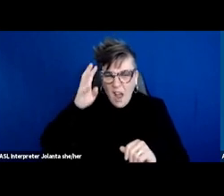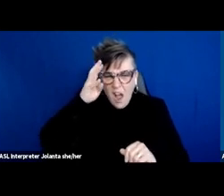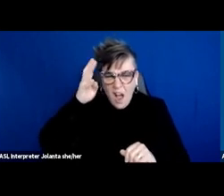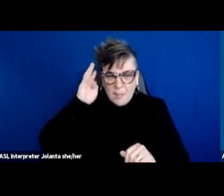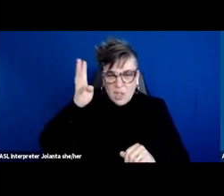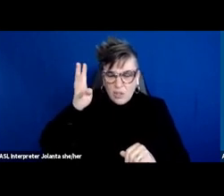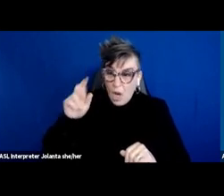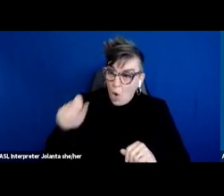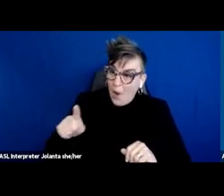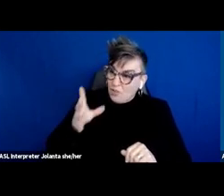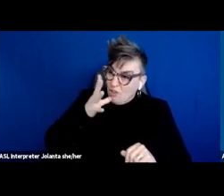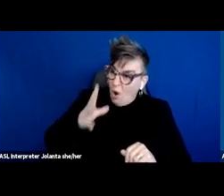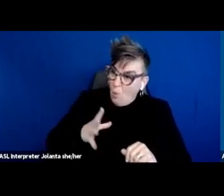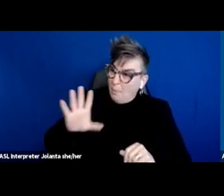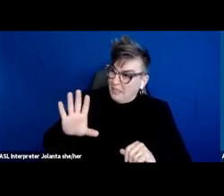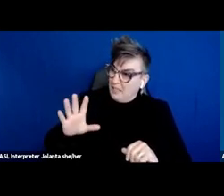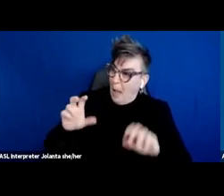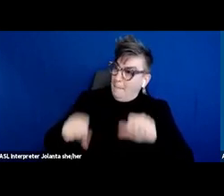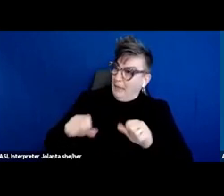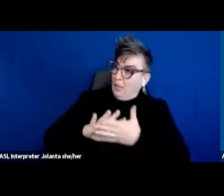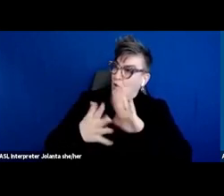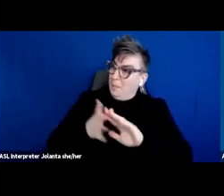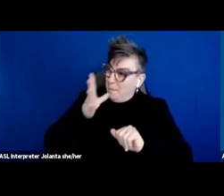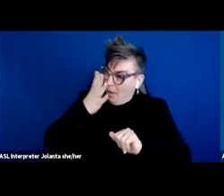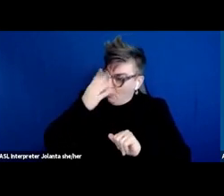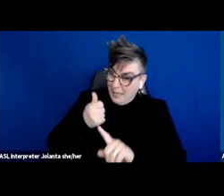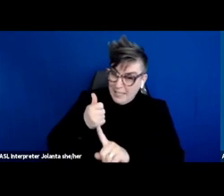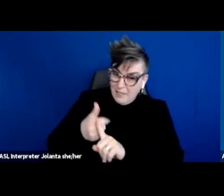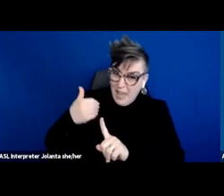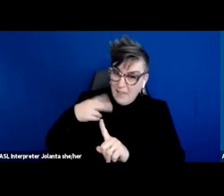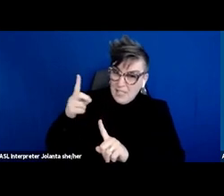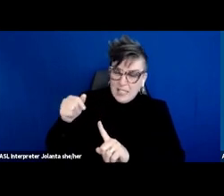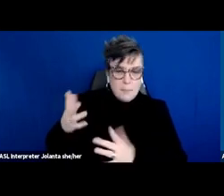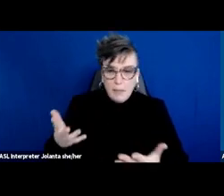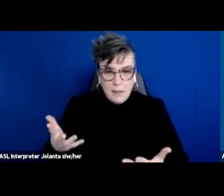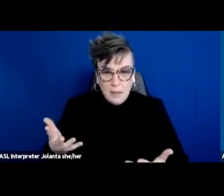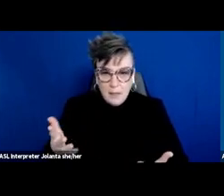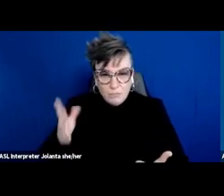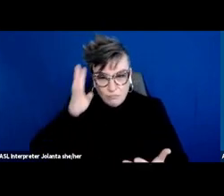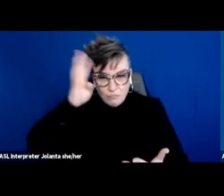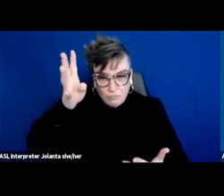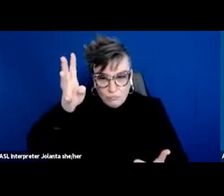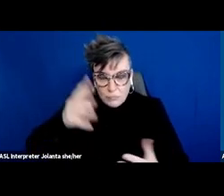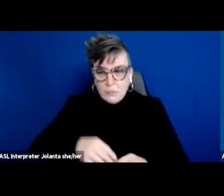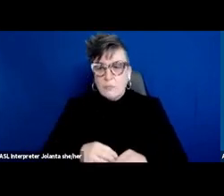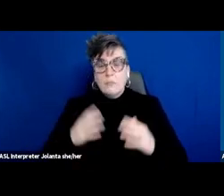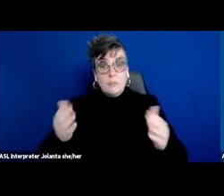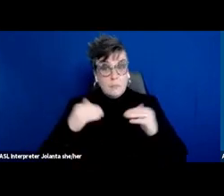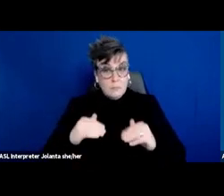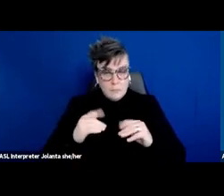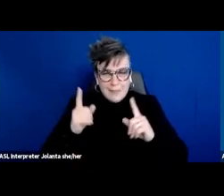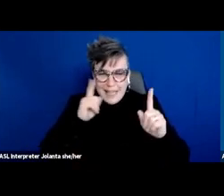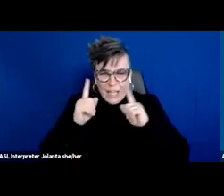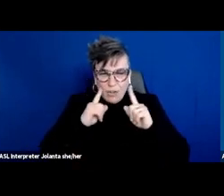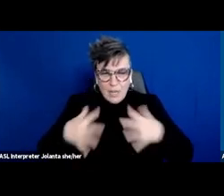to be a mother because they have a disability." "Hearing the pregnancy experiences from our